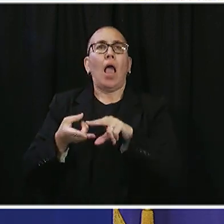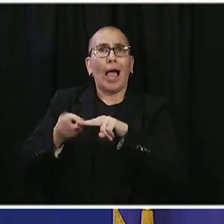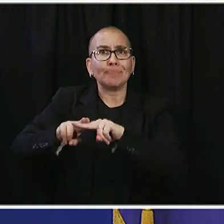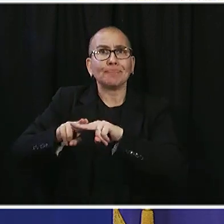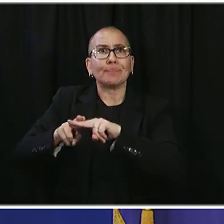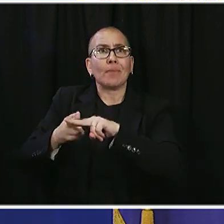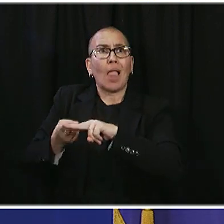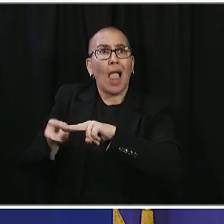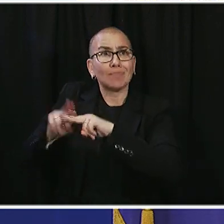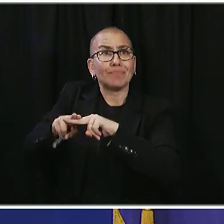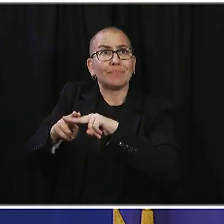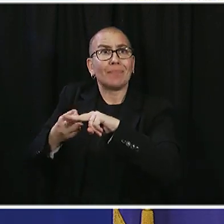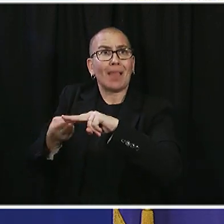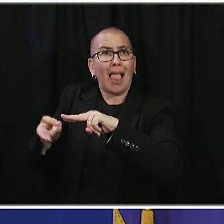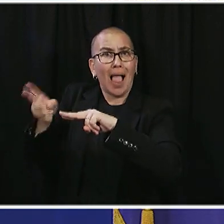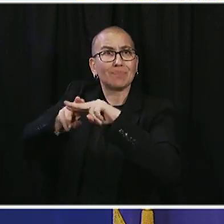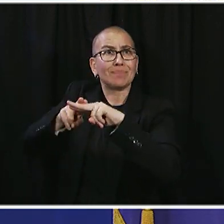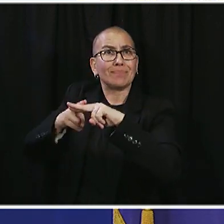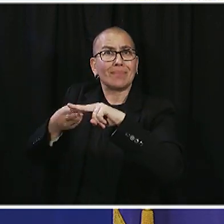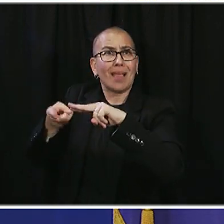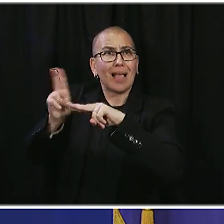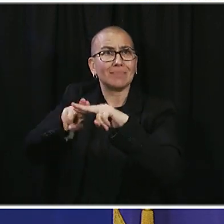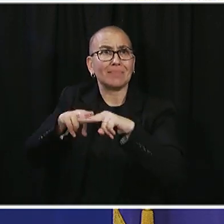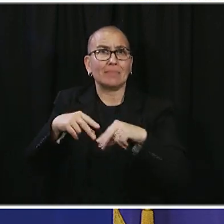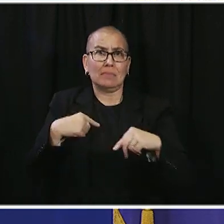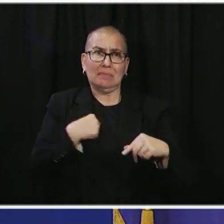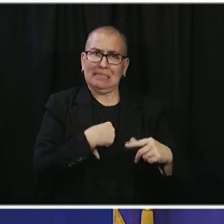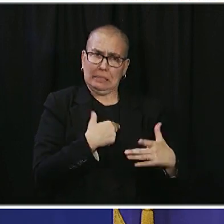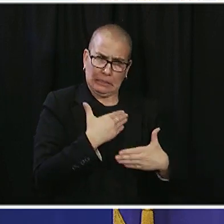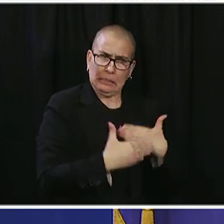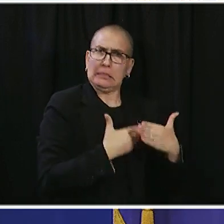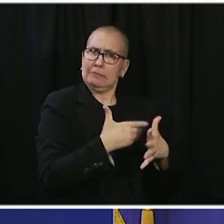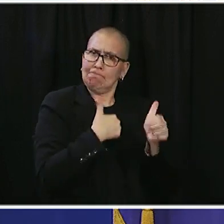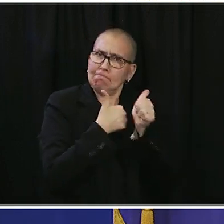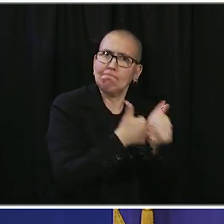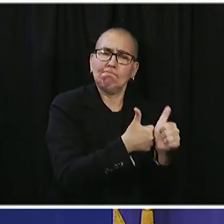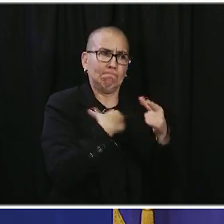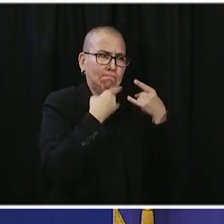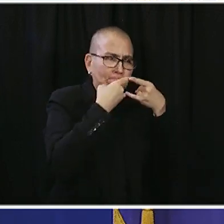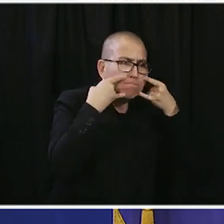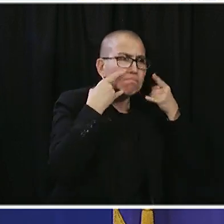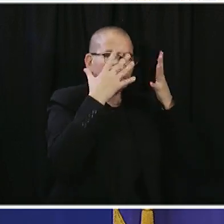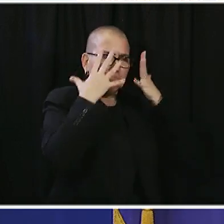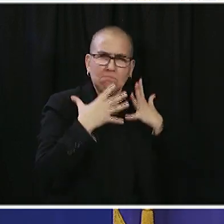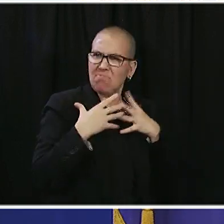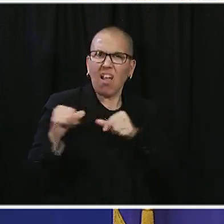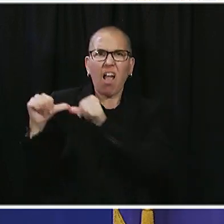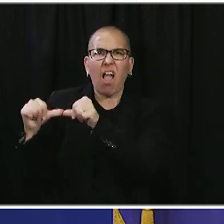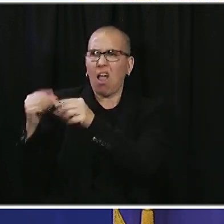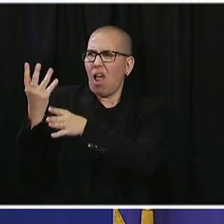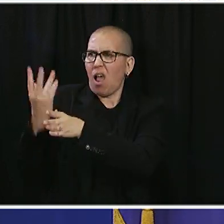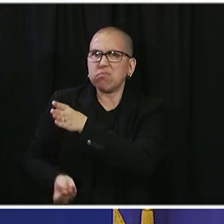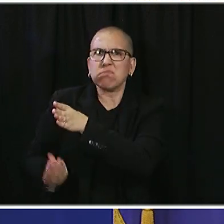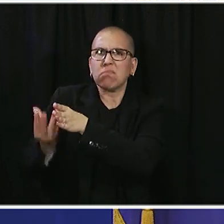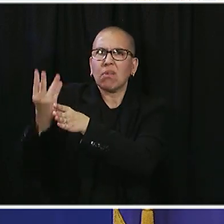WE'RE MAKING GOOD CHOICES, THAT'S BECAUSE WE'RE SOCIAL DISTANCING, AND IF YOU LET IT RUN AWAY, YOU'RE GOING TO SEE IT